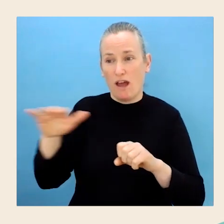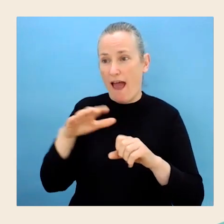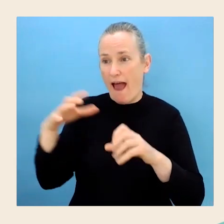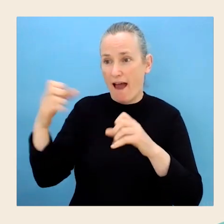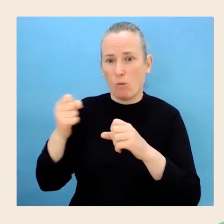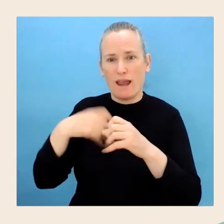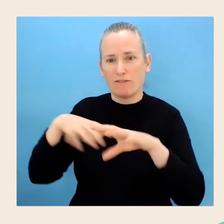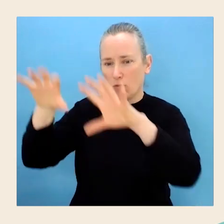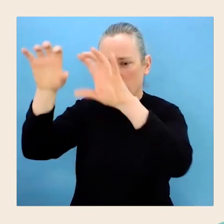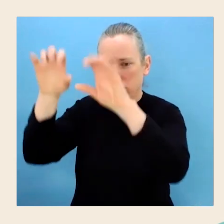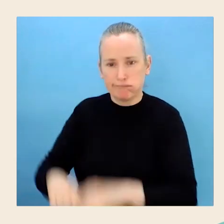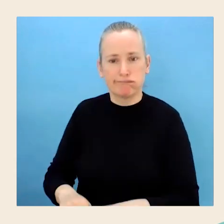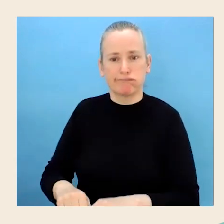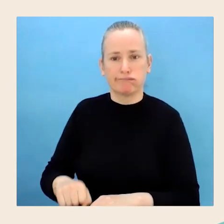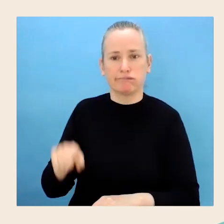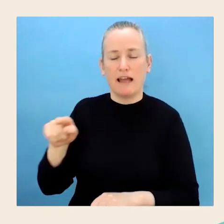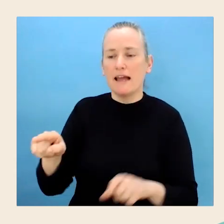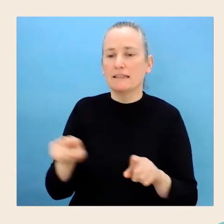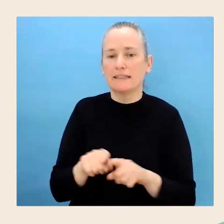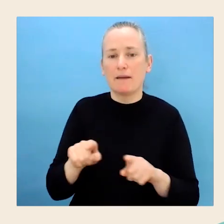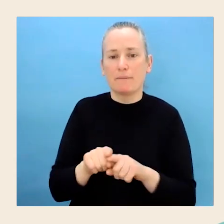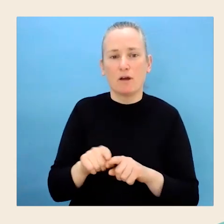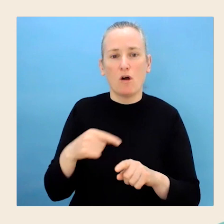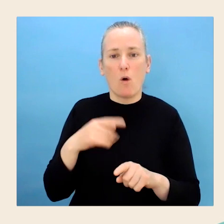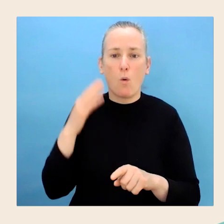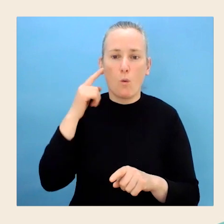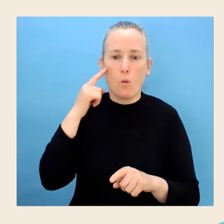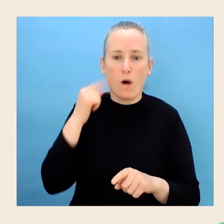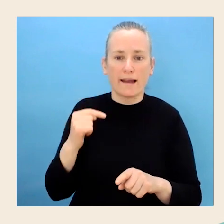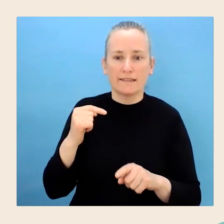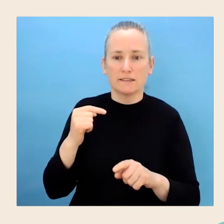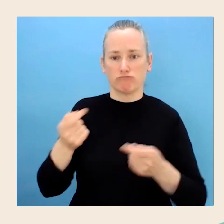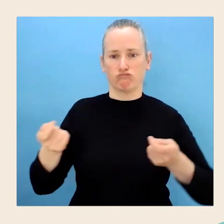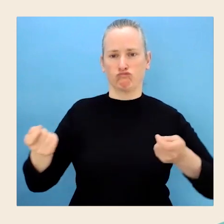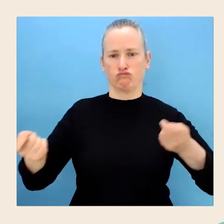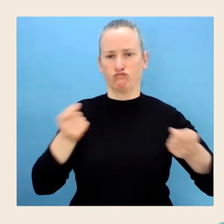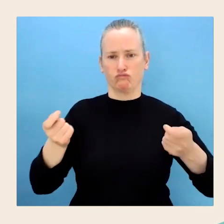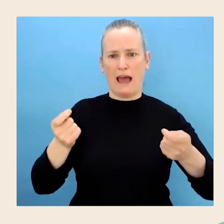I think this is the world is currently structured.